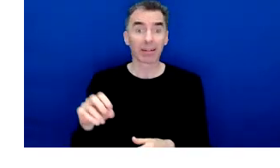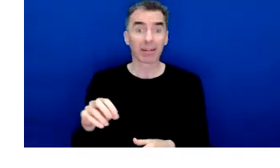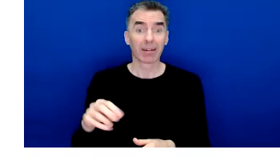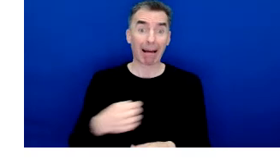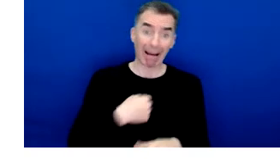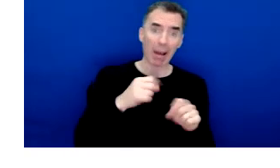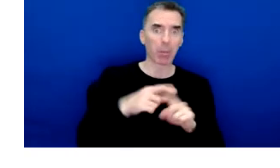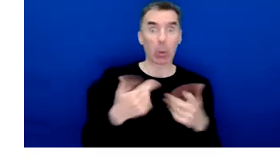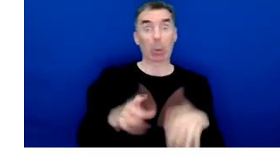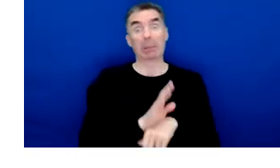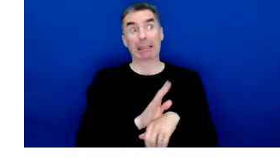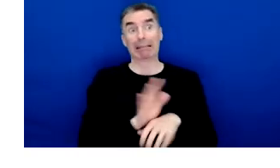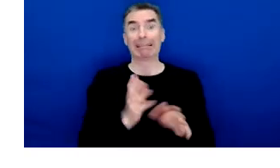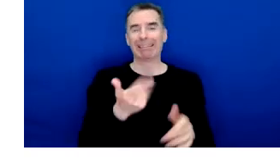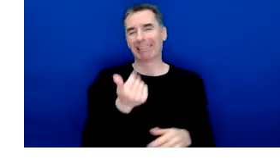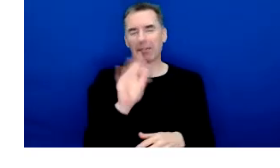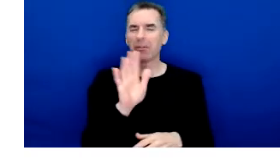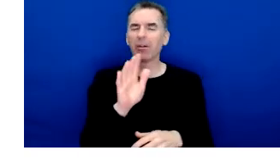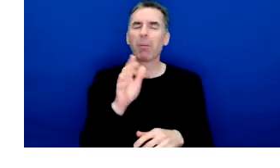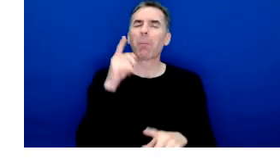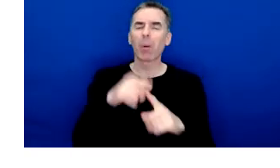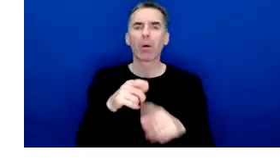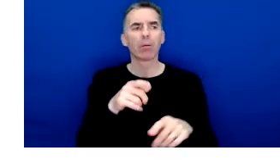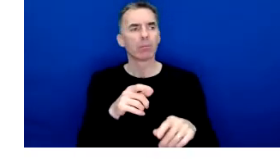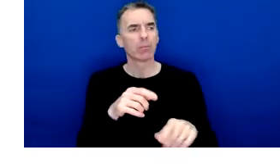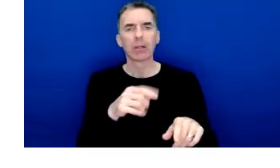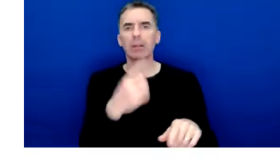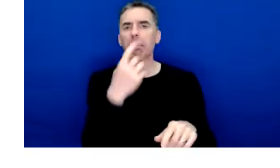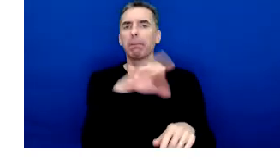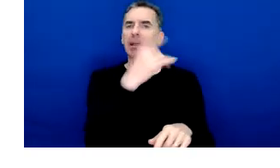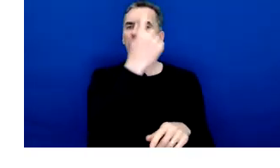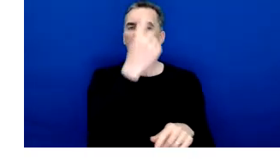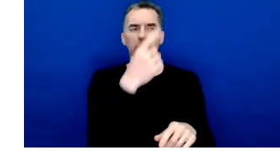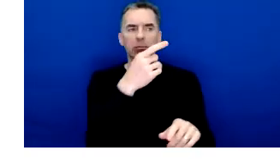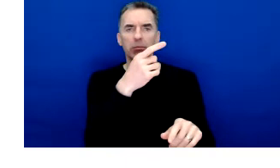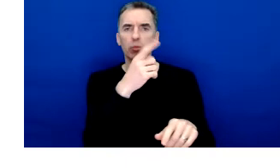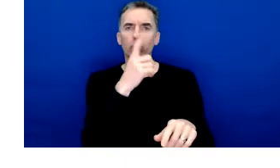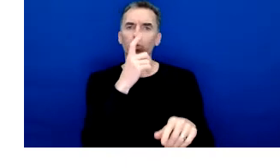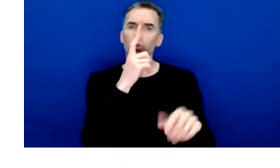Anyway, have a colleague review your syllabi. And don't forget